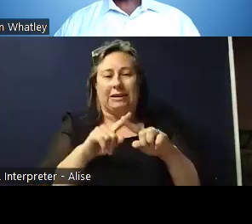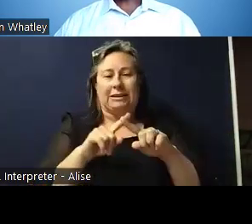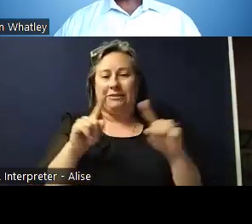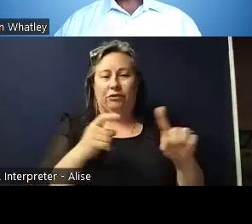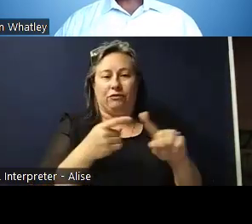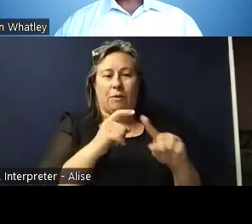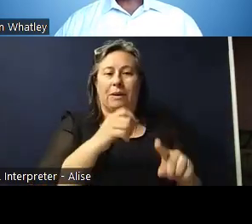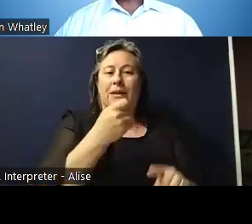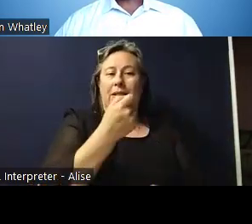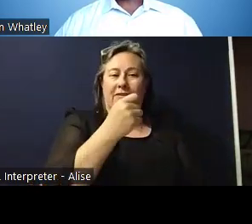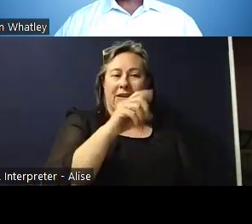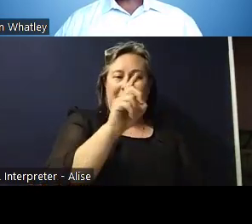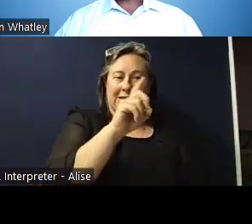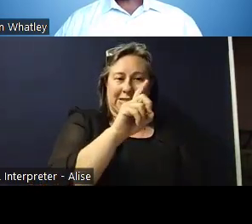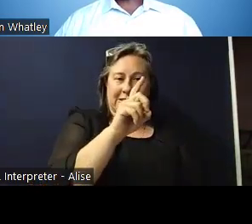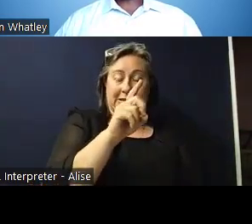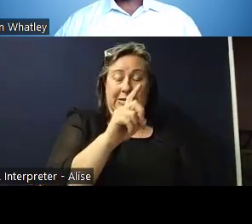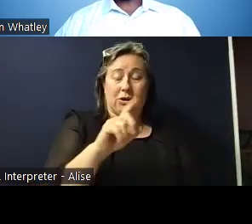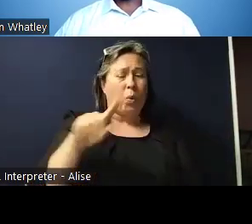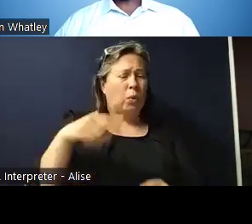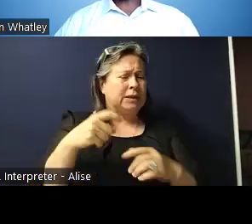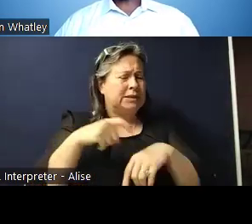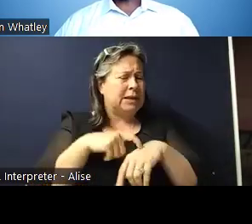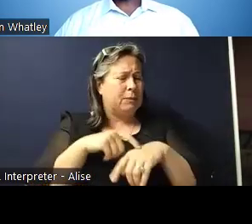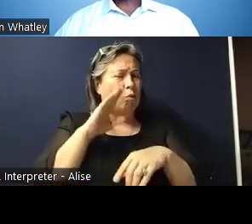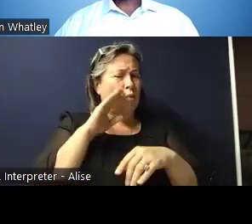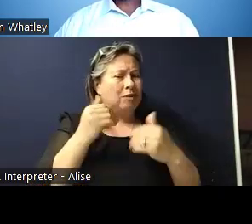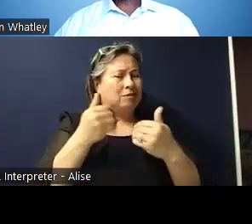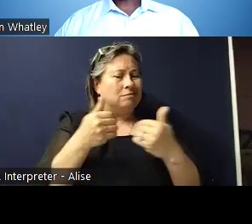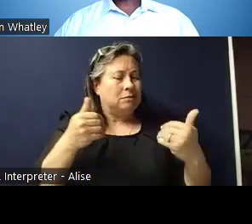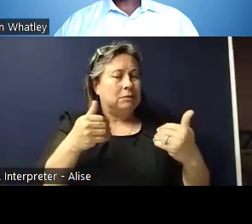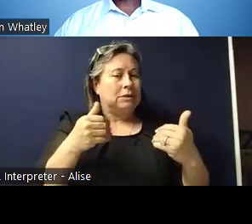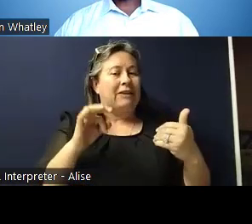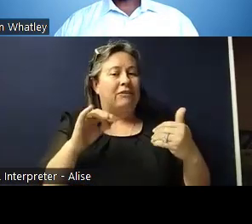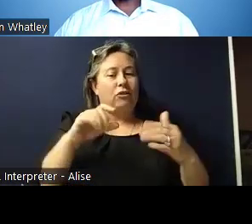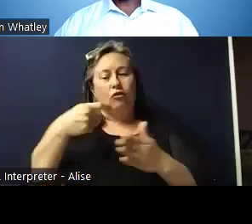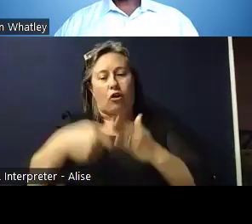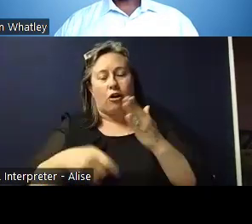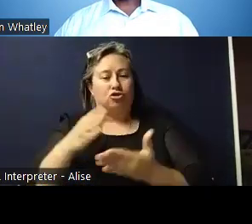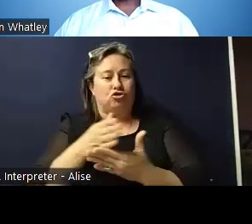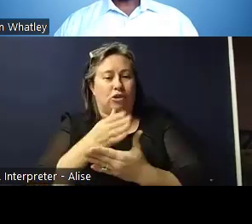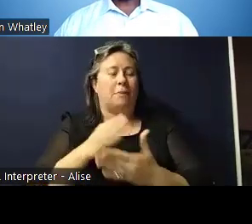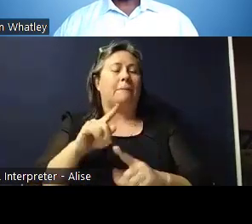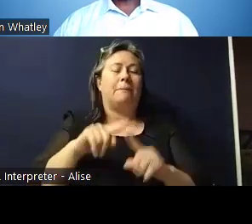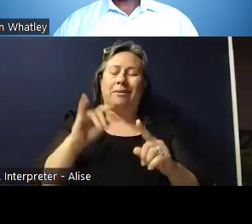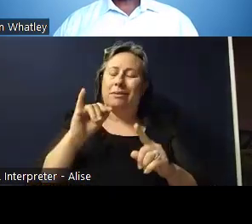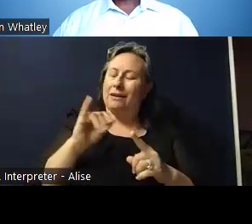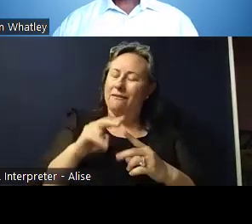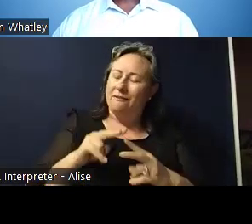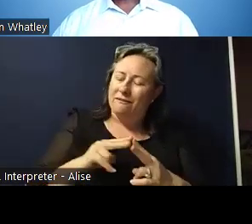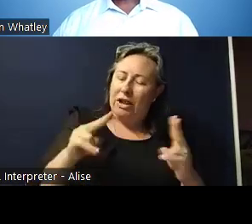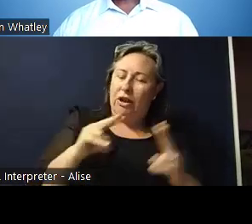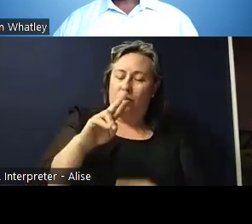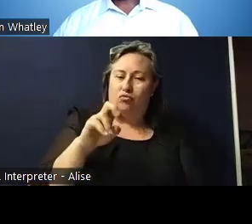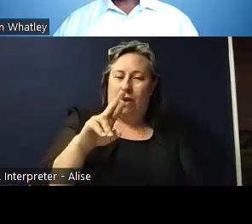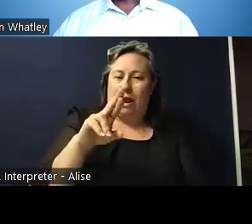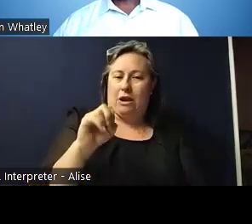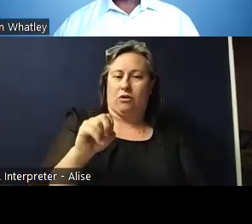The only time it would, would be for a cost sharing, which again is extremely rare for foreign awards.